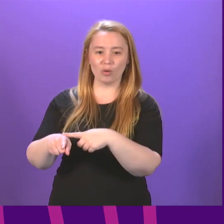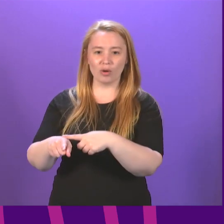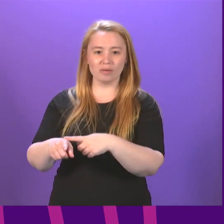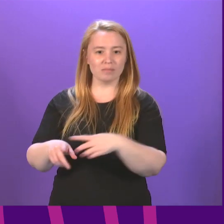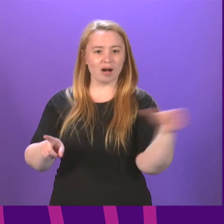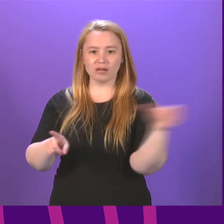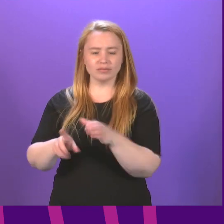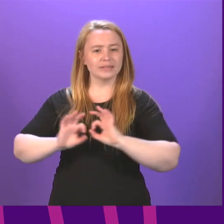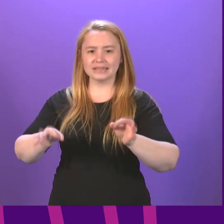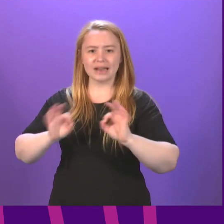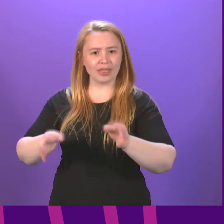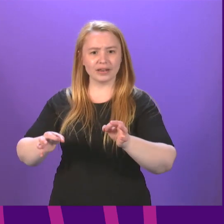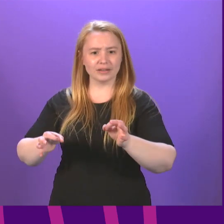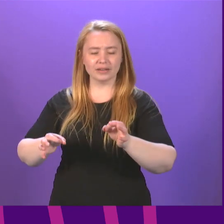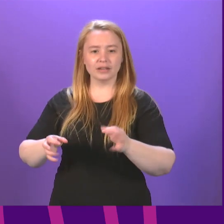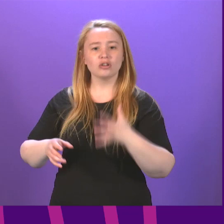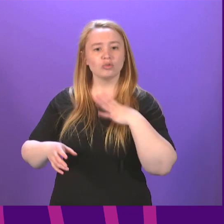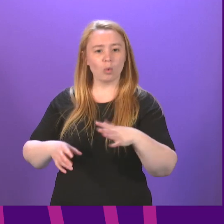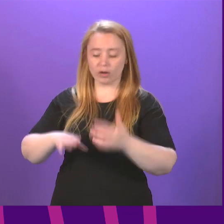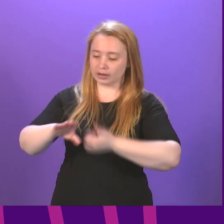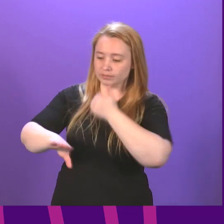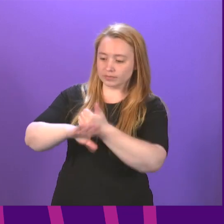on the day-to-day installation of the new low-noise flare tip?